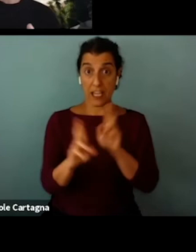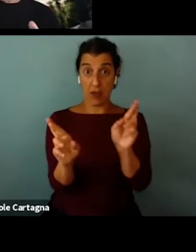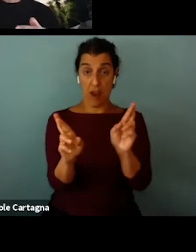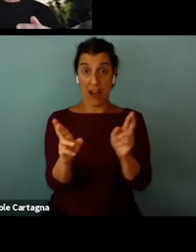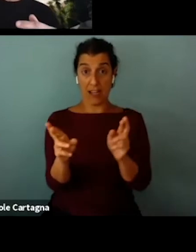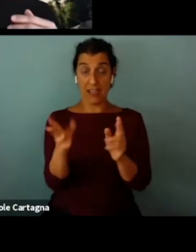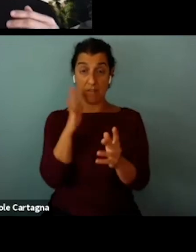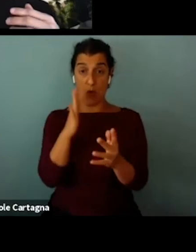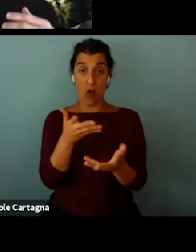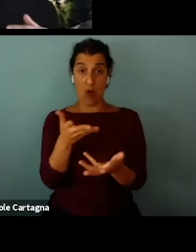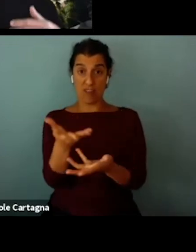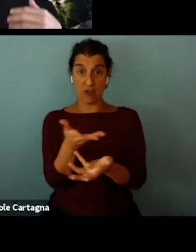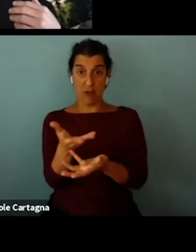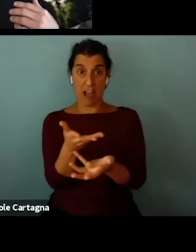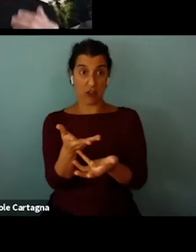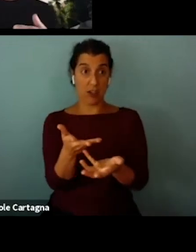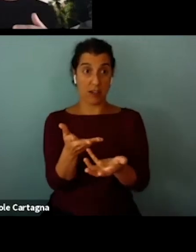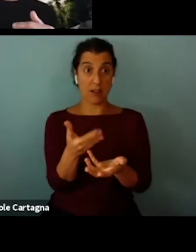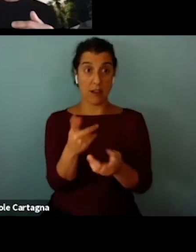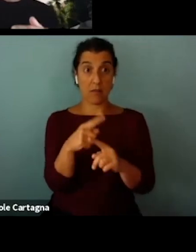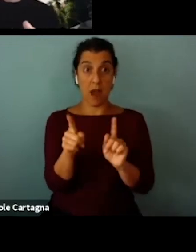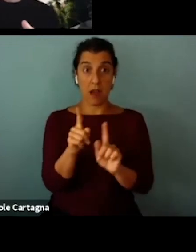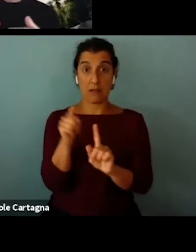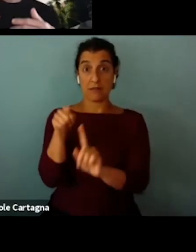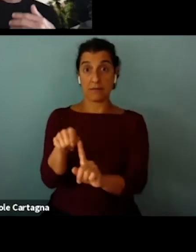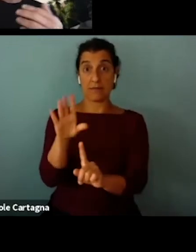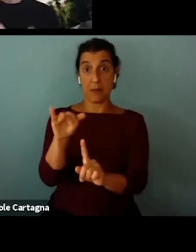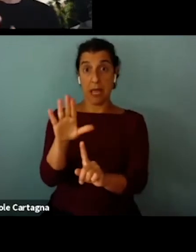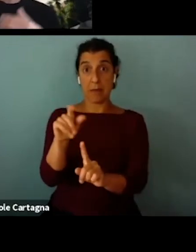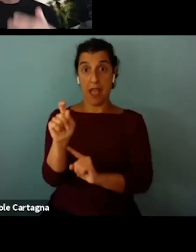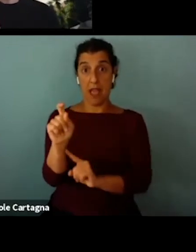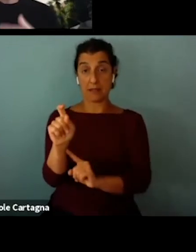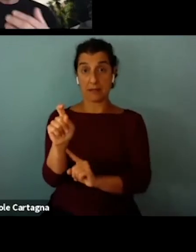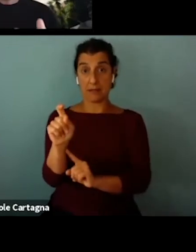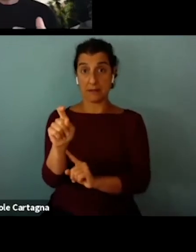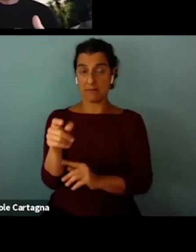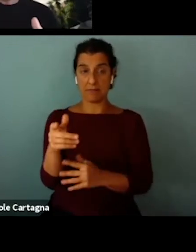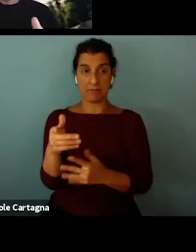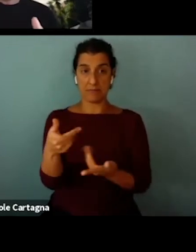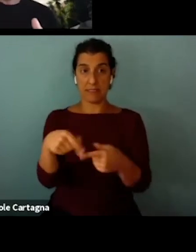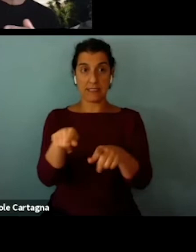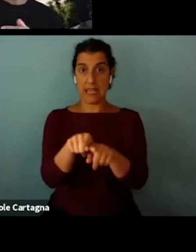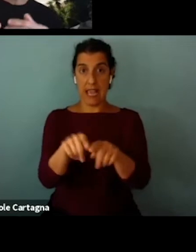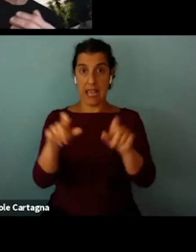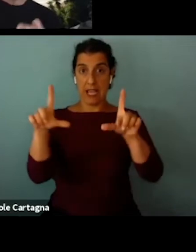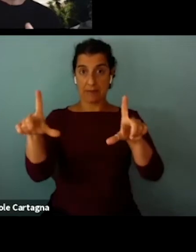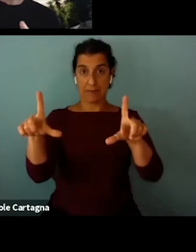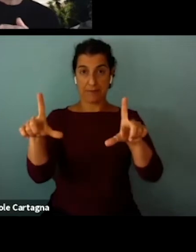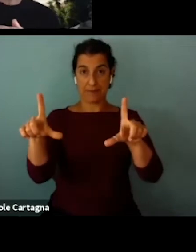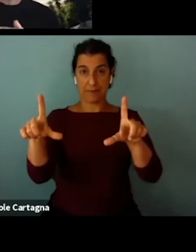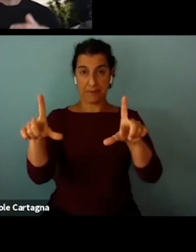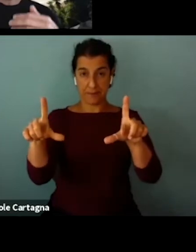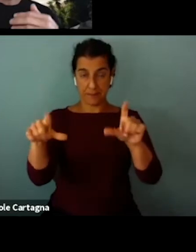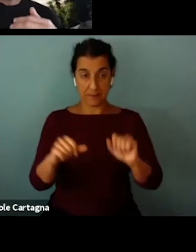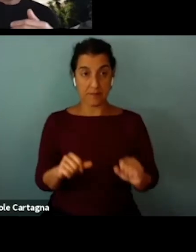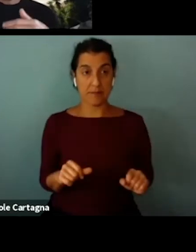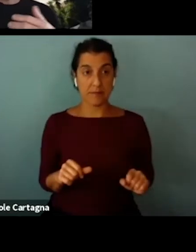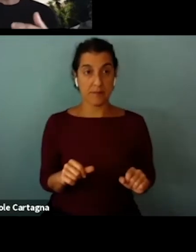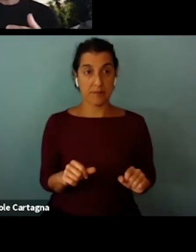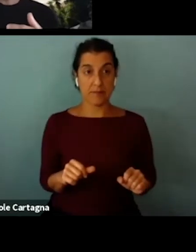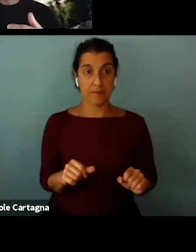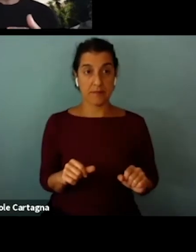this is um with baby x interacting in the same type of way so you'll see in this um baby x is